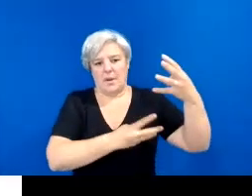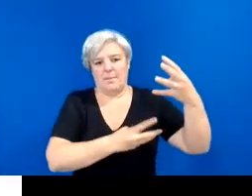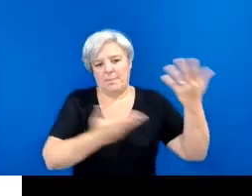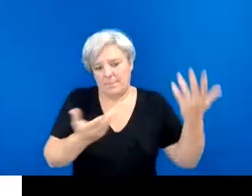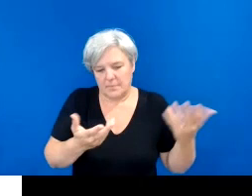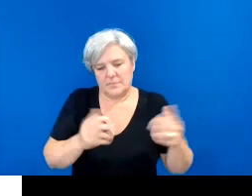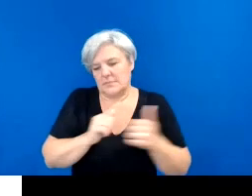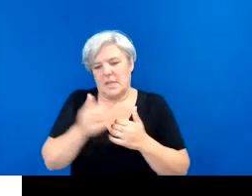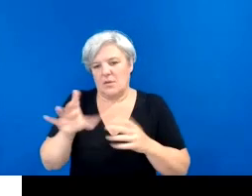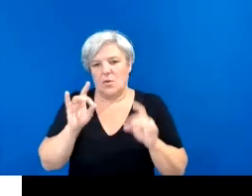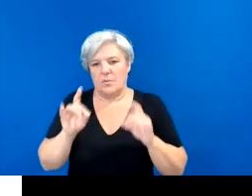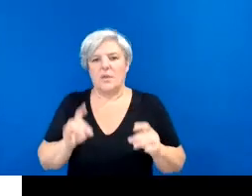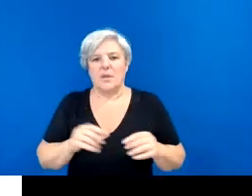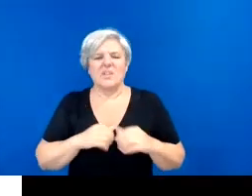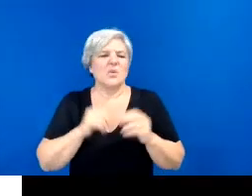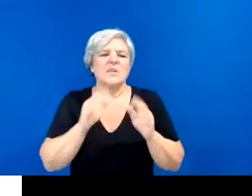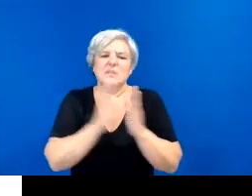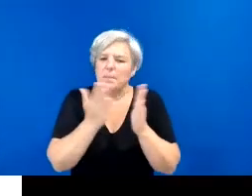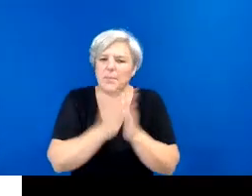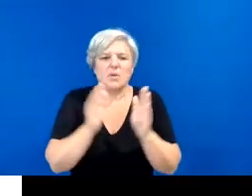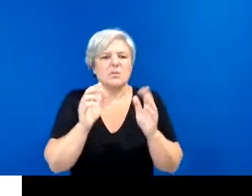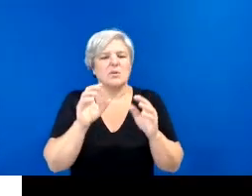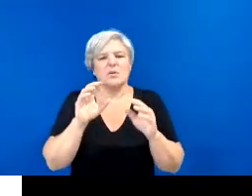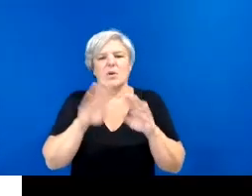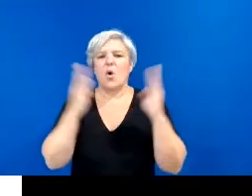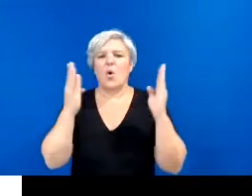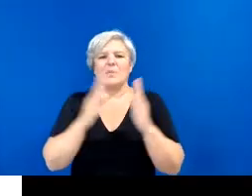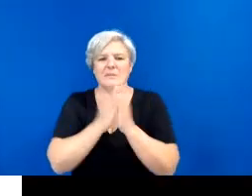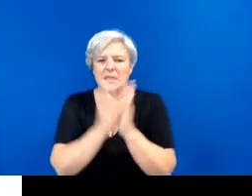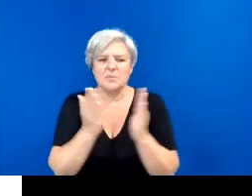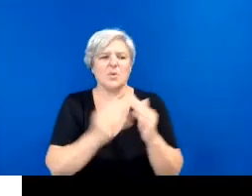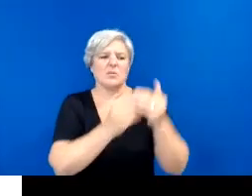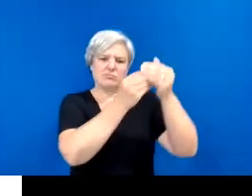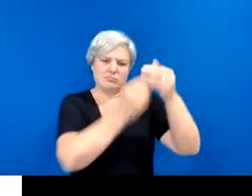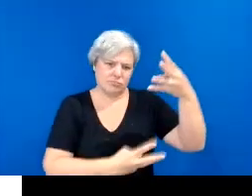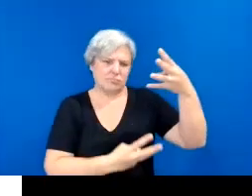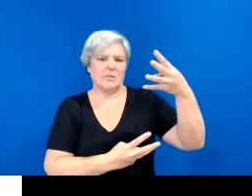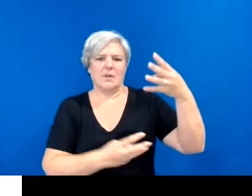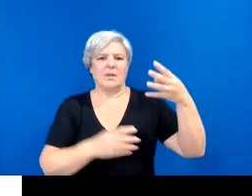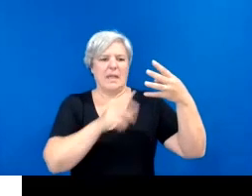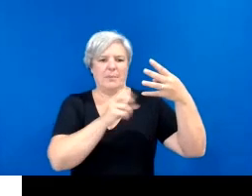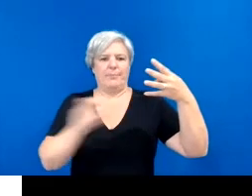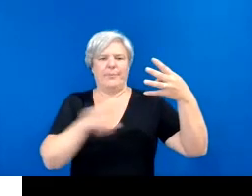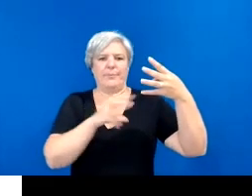textbook repositories. OER open textbook repositories, and then just links out to all of them.